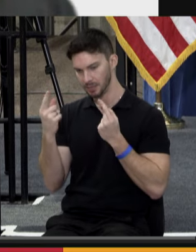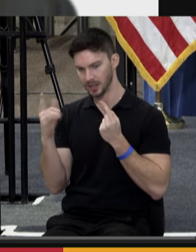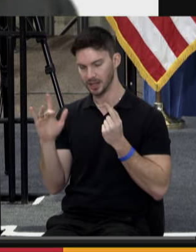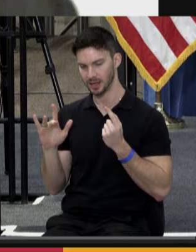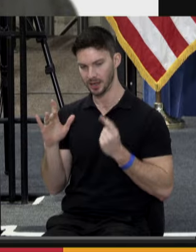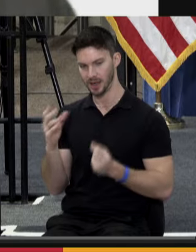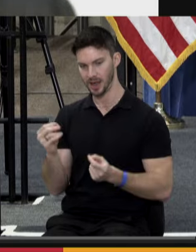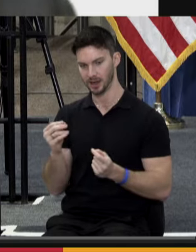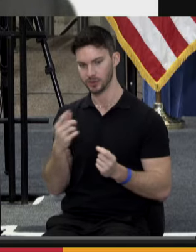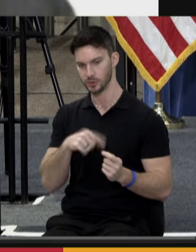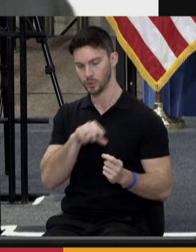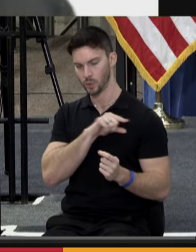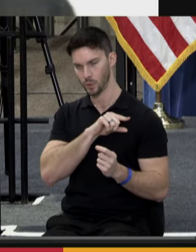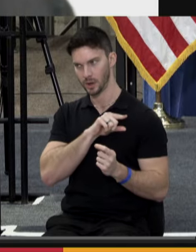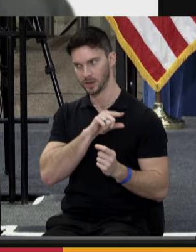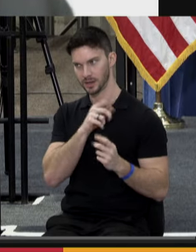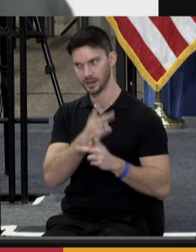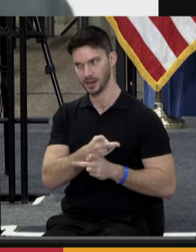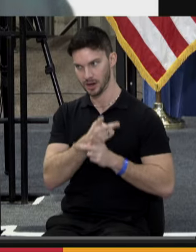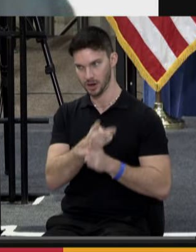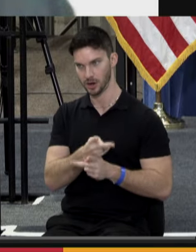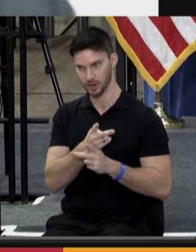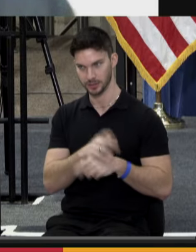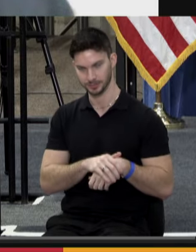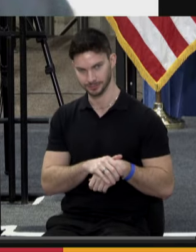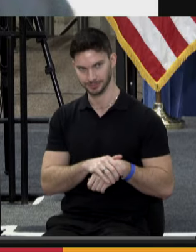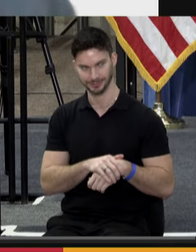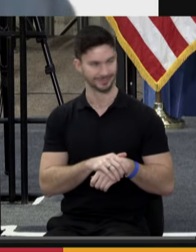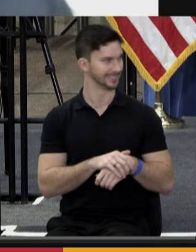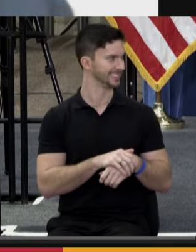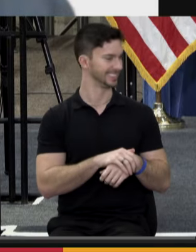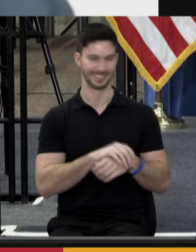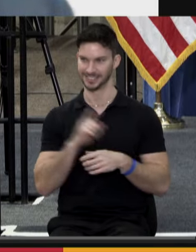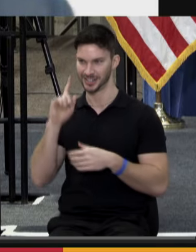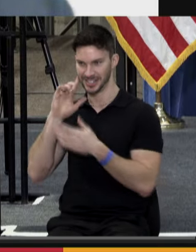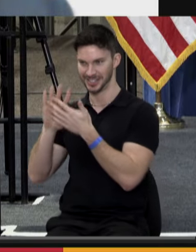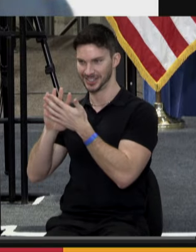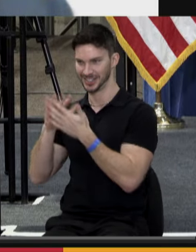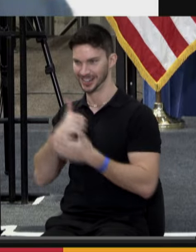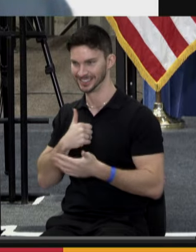At SPIN, I am fortunate to have strong support, like staff deployment department that finds